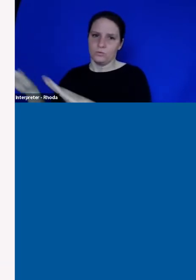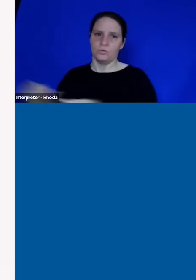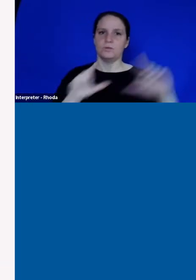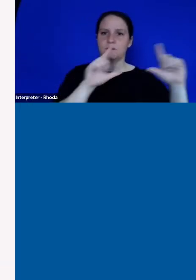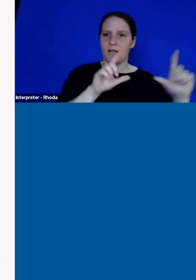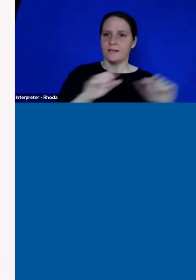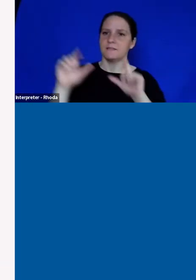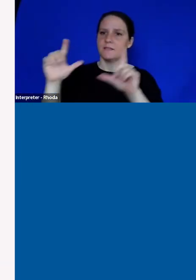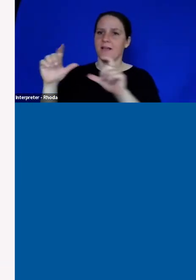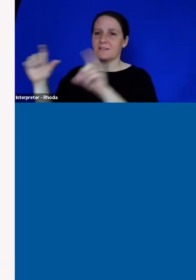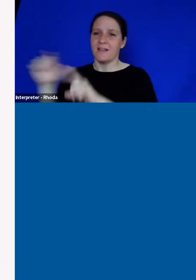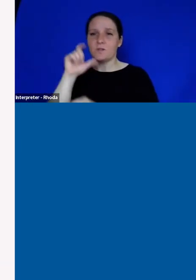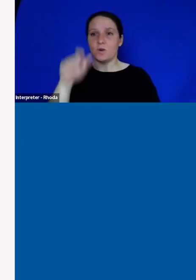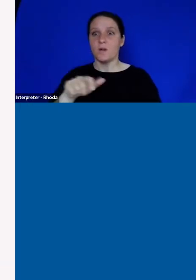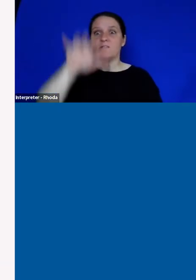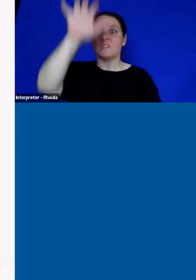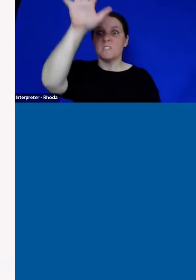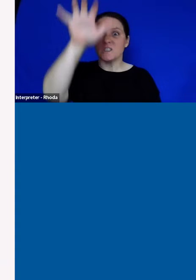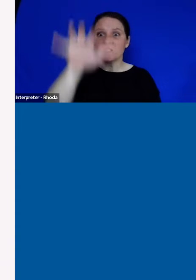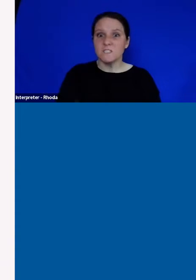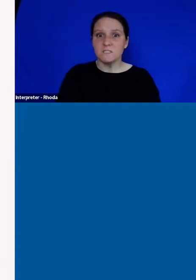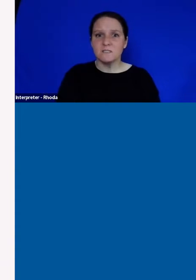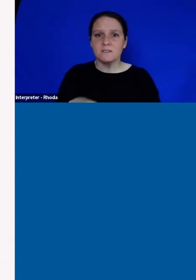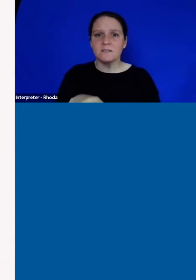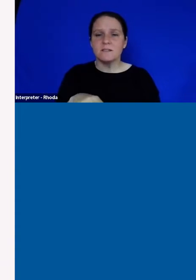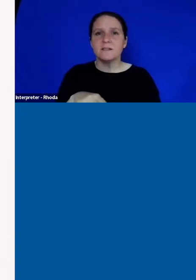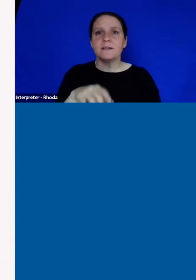No one can read six points on a tiny screen